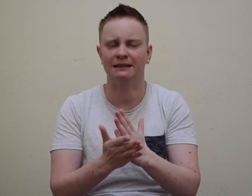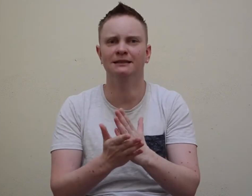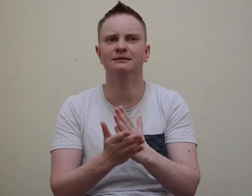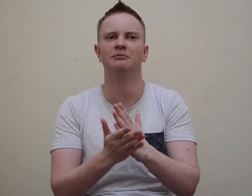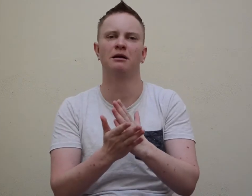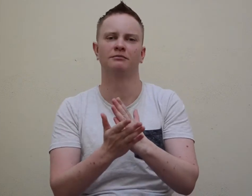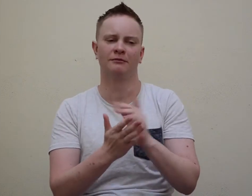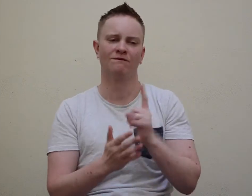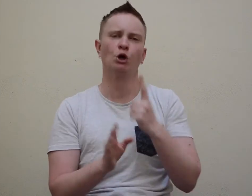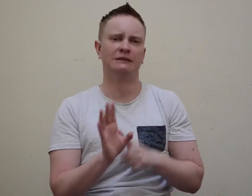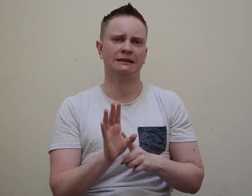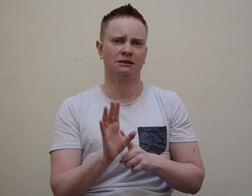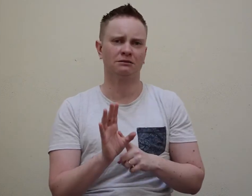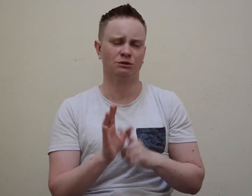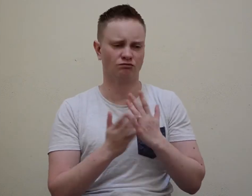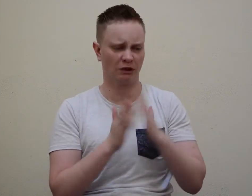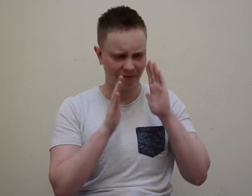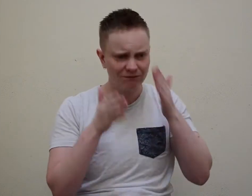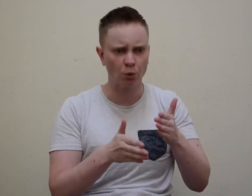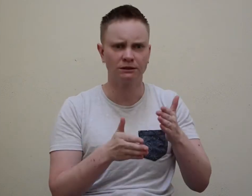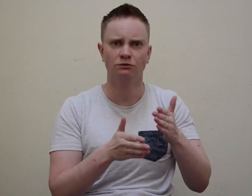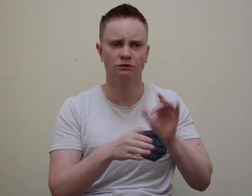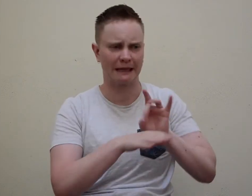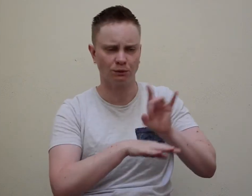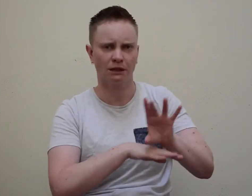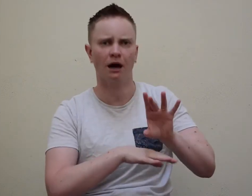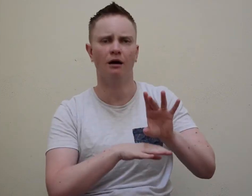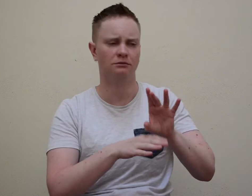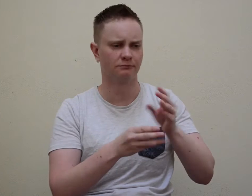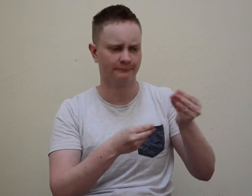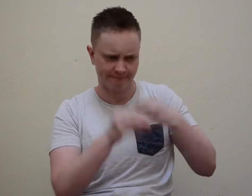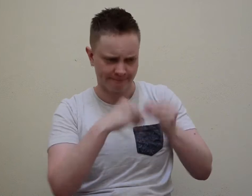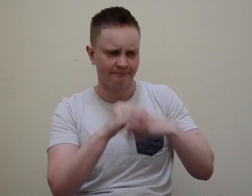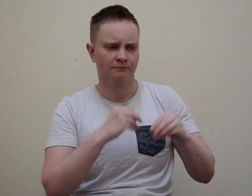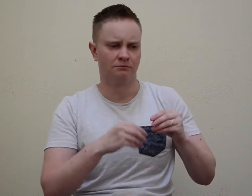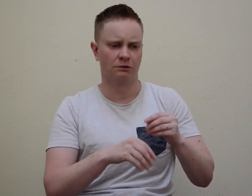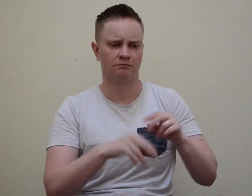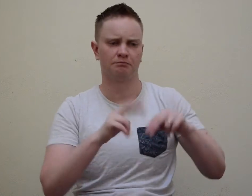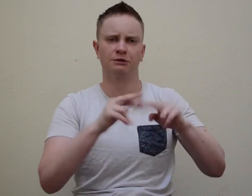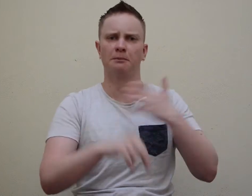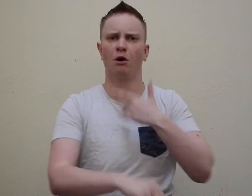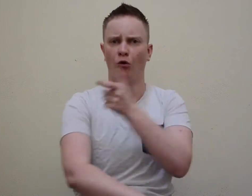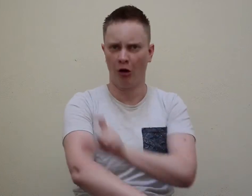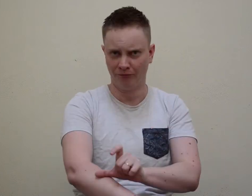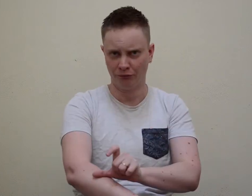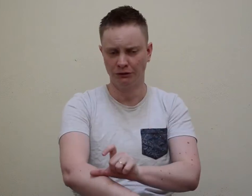It hasn't been just a year. It's been two years, like the first year was really focused on counseling, helping me develop